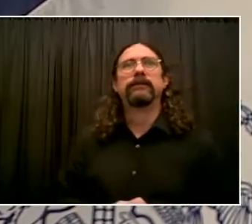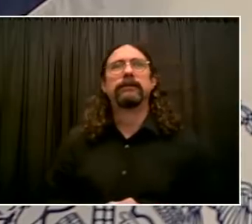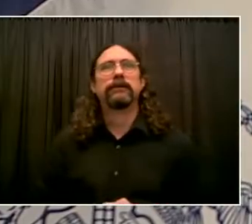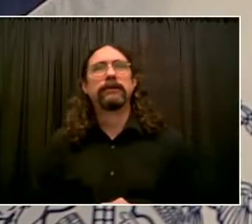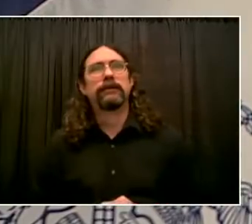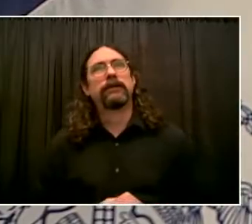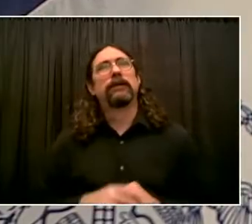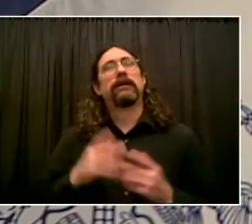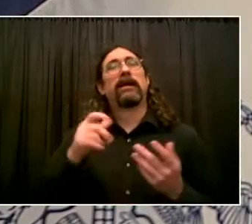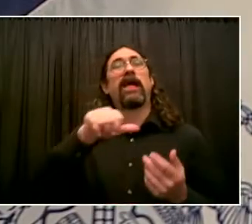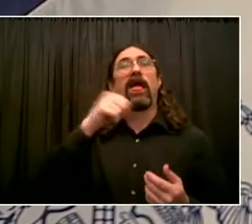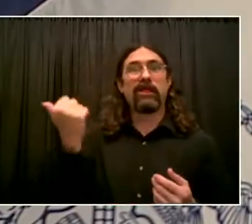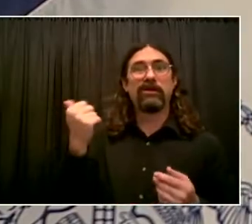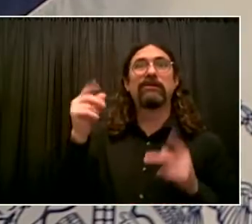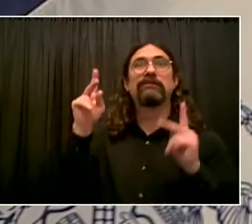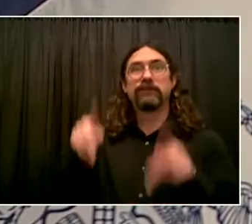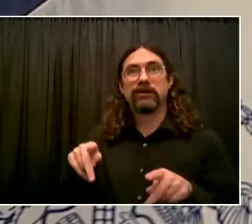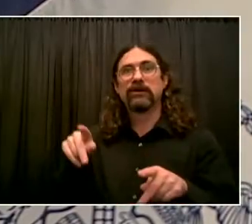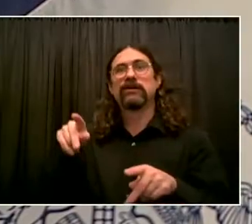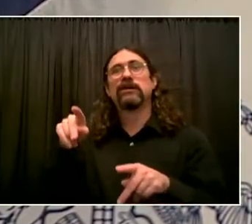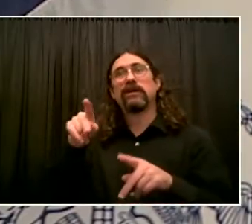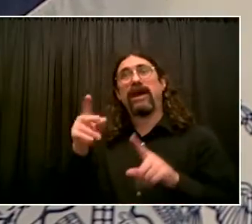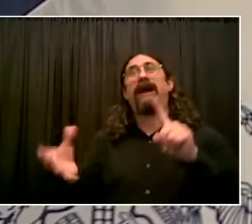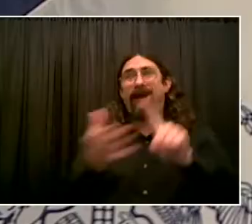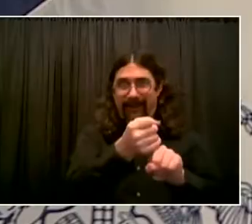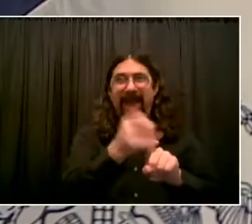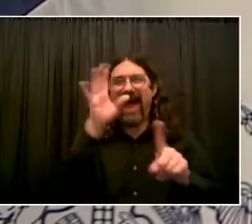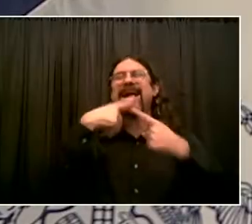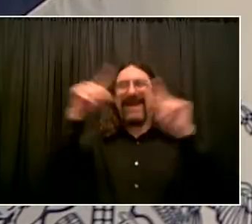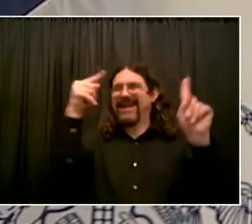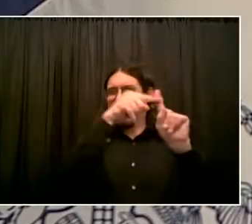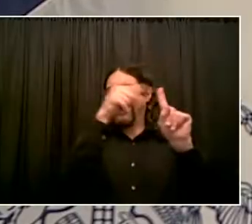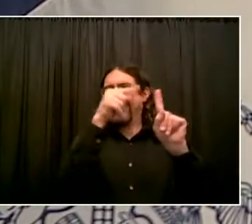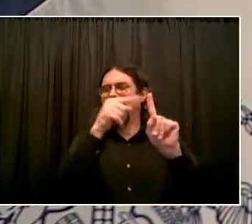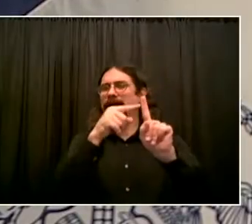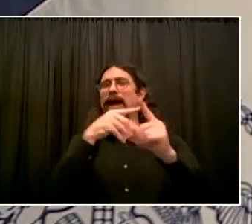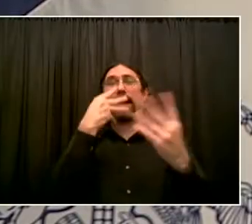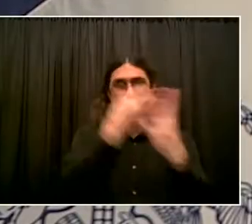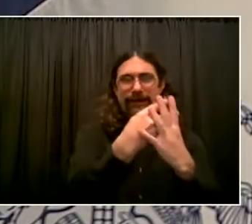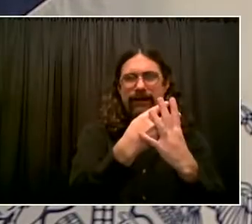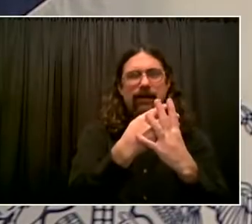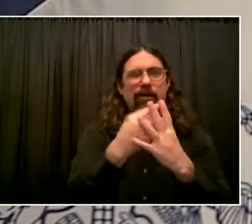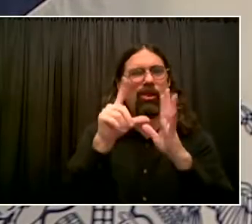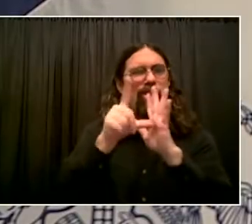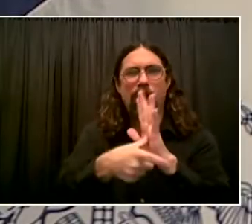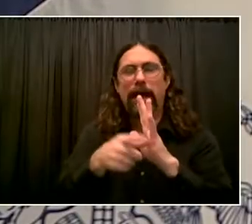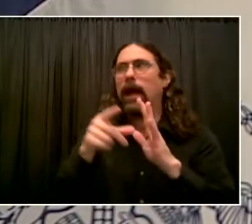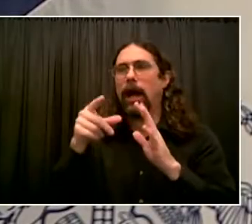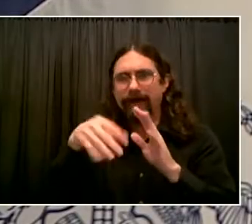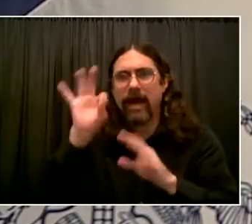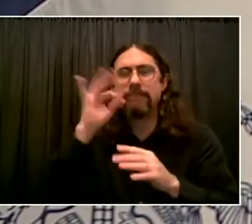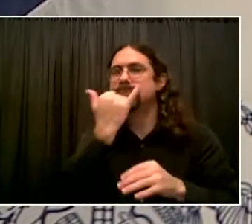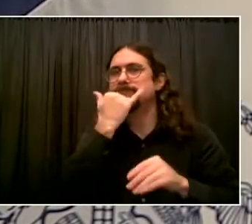IT WAS MEANINGFUL, OF COURSE,